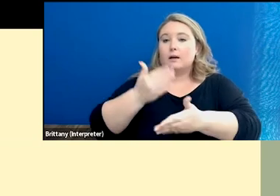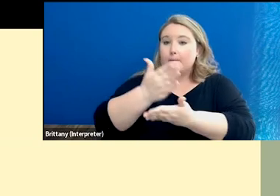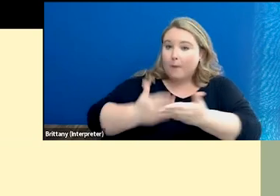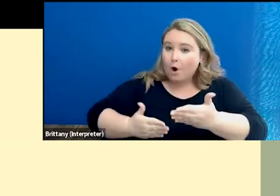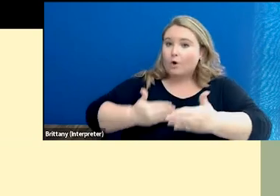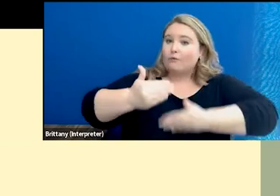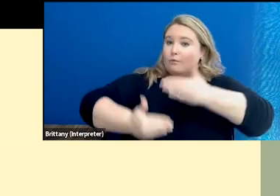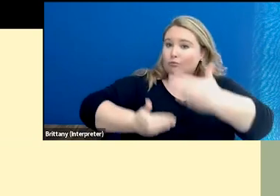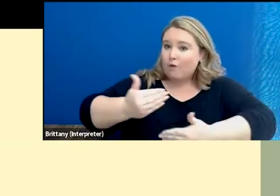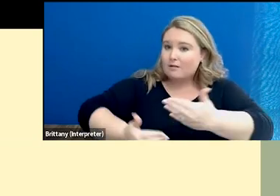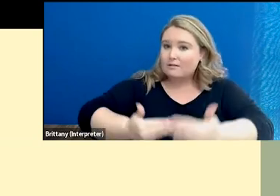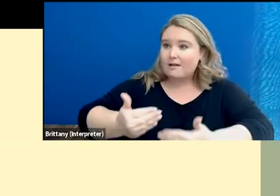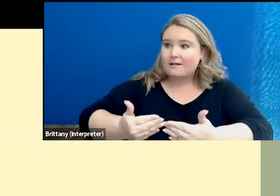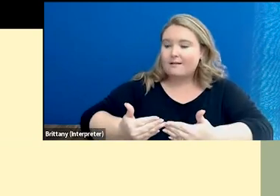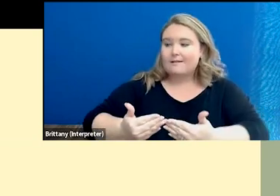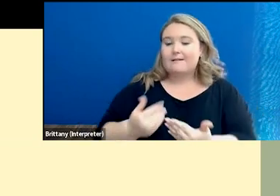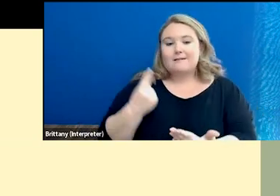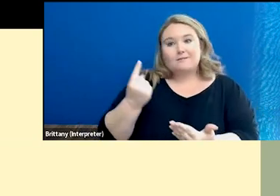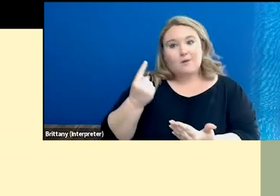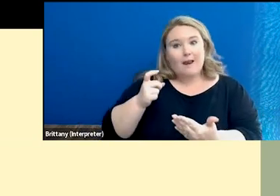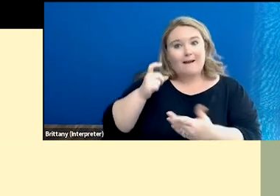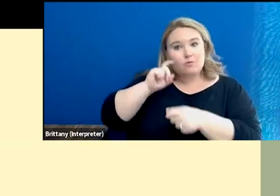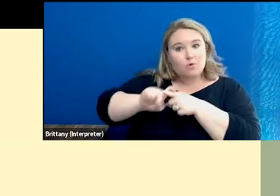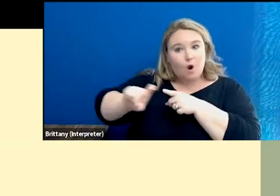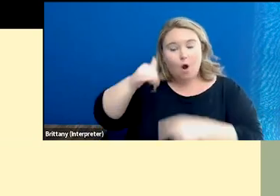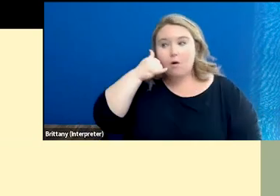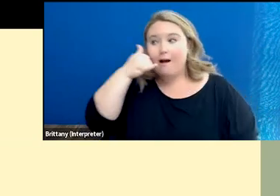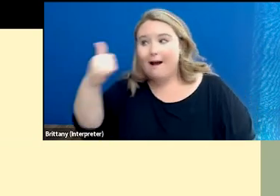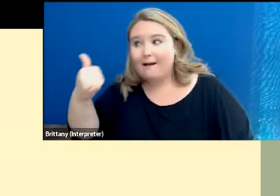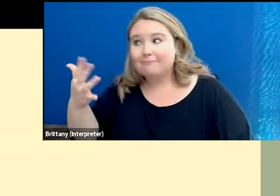someone had to call and say, what about people with disabilities? And then, oh, okay.